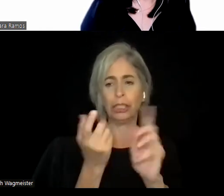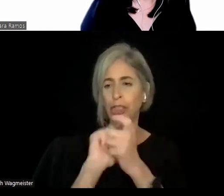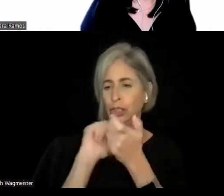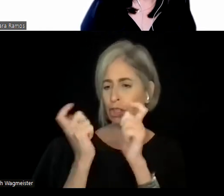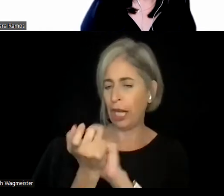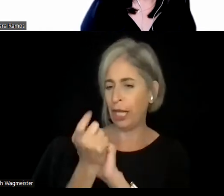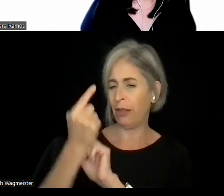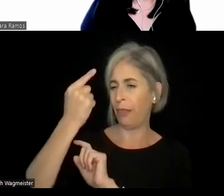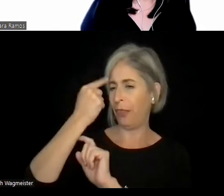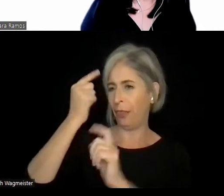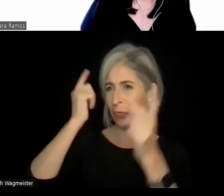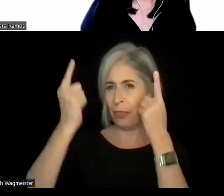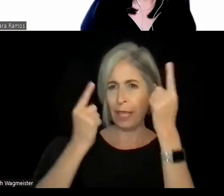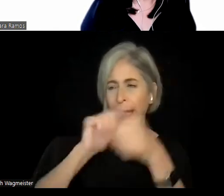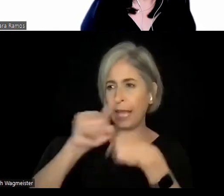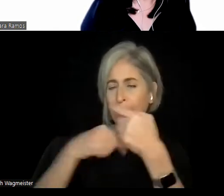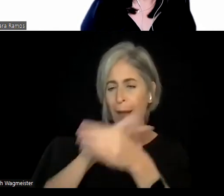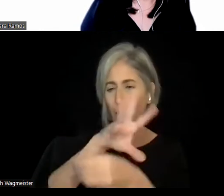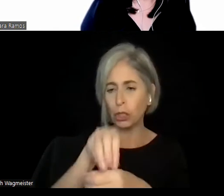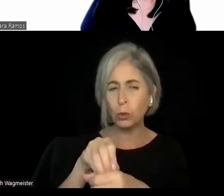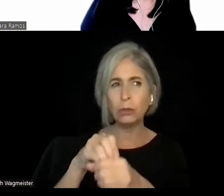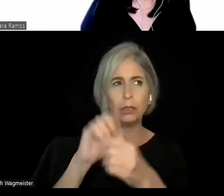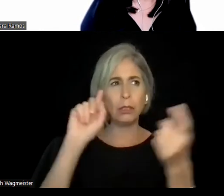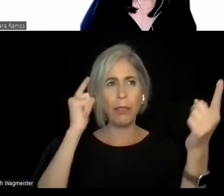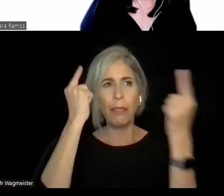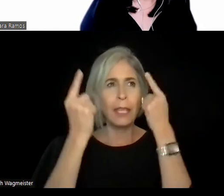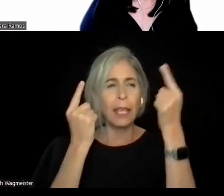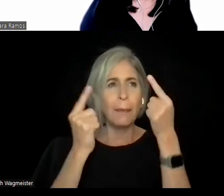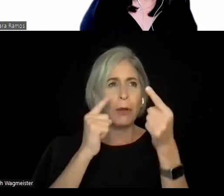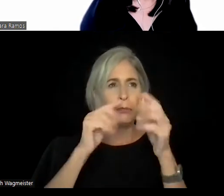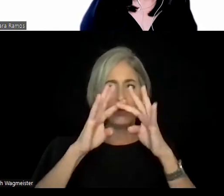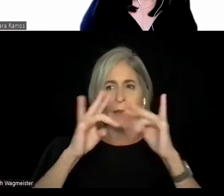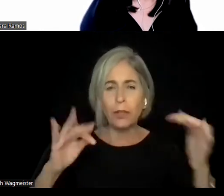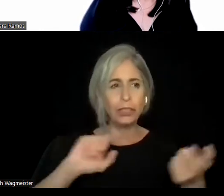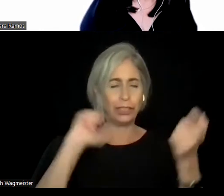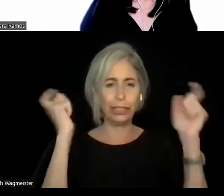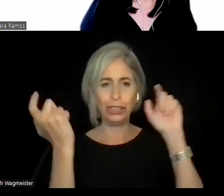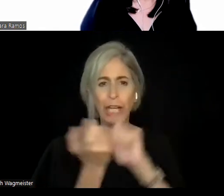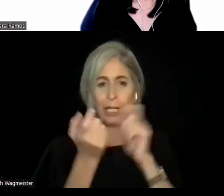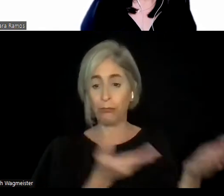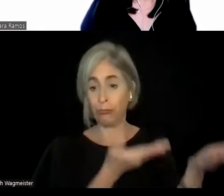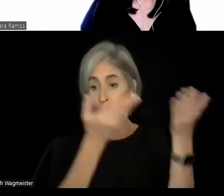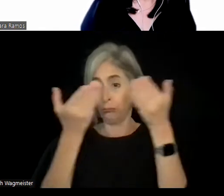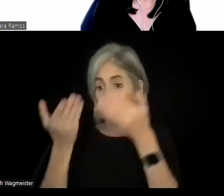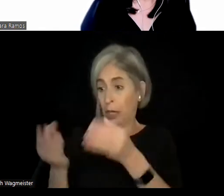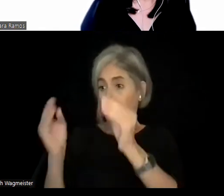make is to think about methods that change the culture, change the way we think about inclusion, change the way